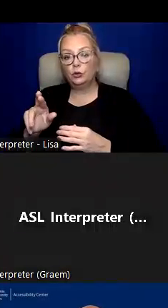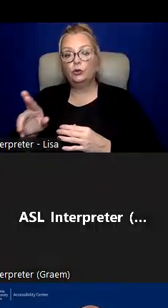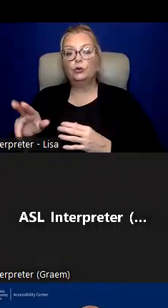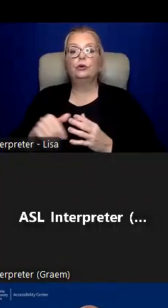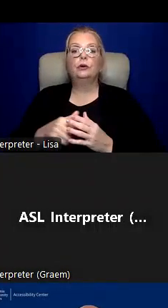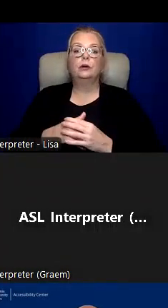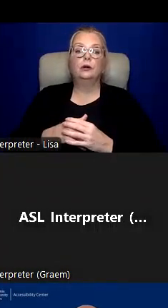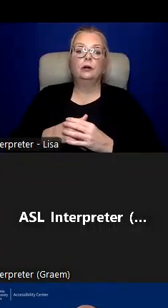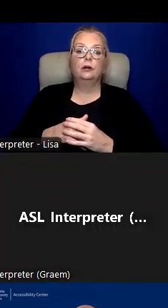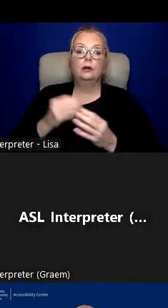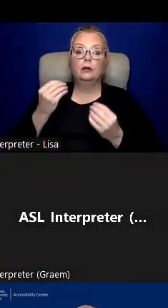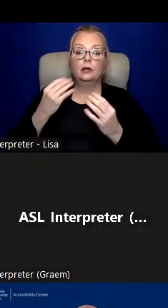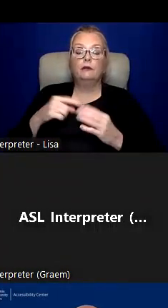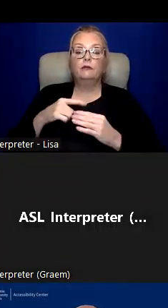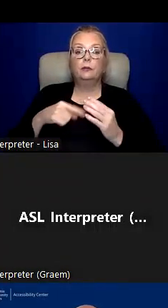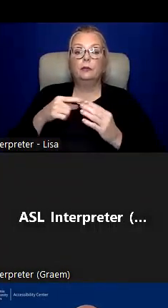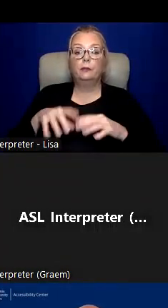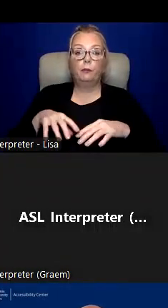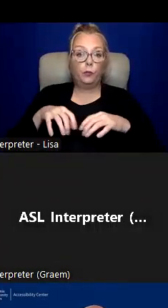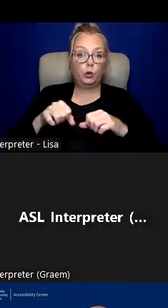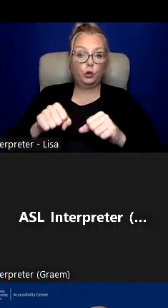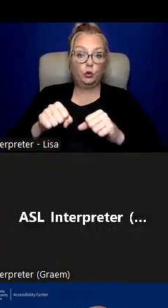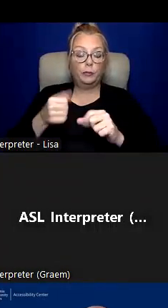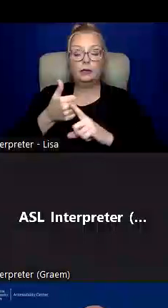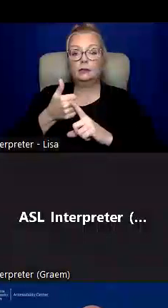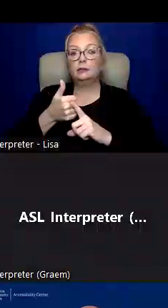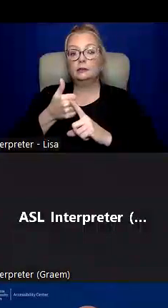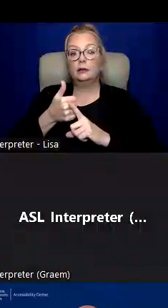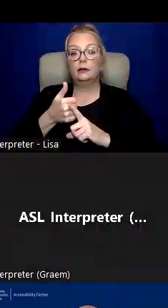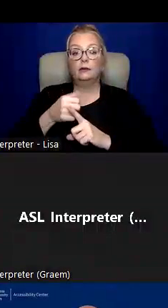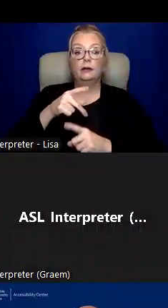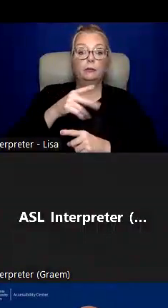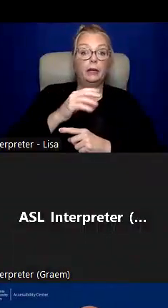information about the procurement itself, whether it's going to be a PO. Is this a contract?